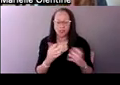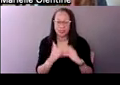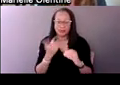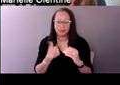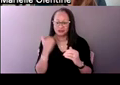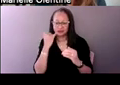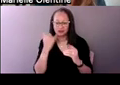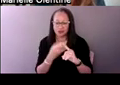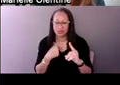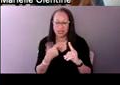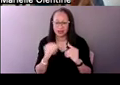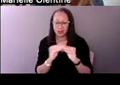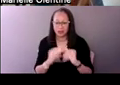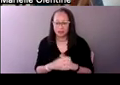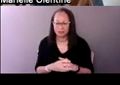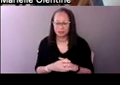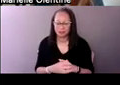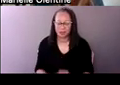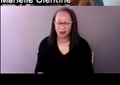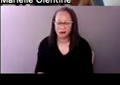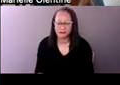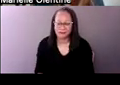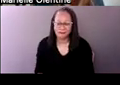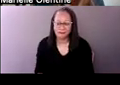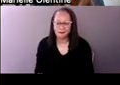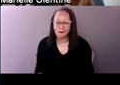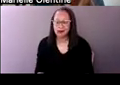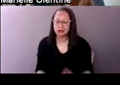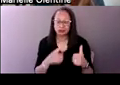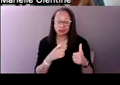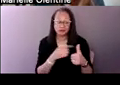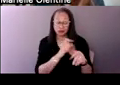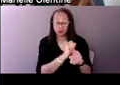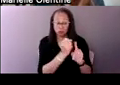And I just include the information that's necessary. You don't need to have everything in this e-mail.